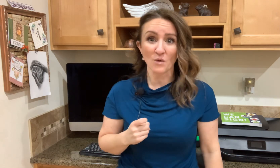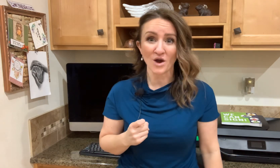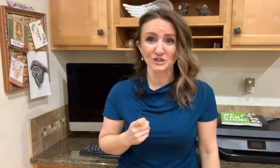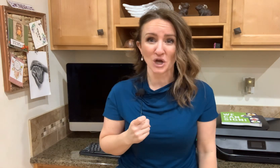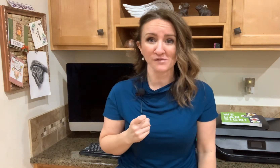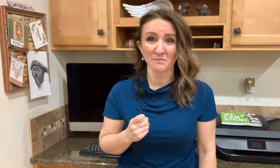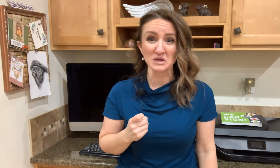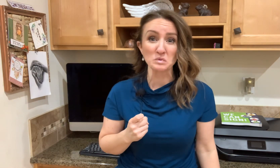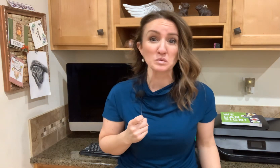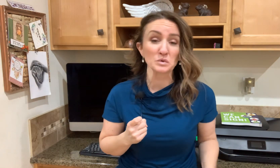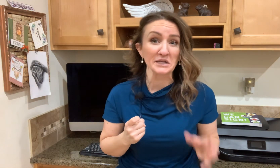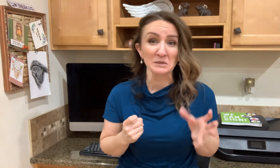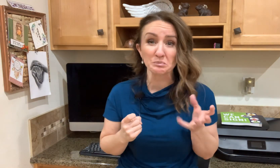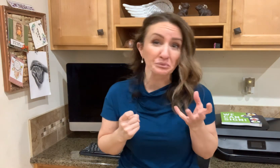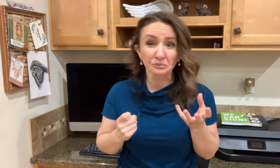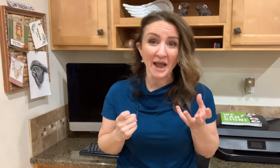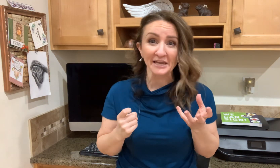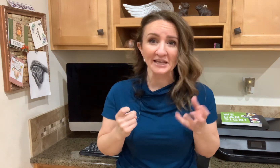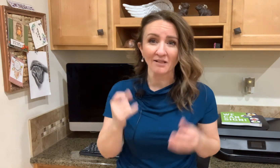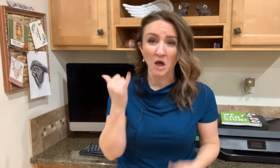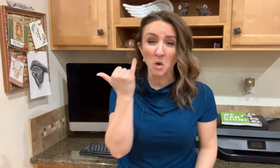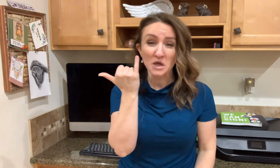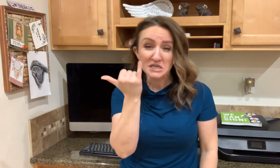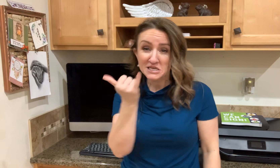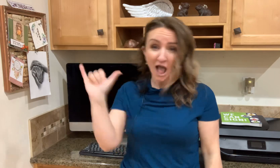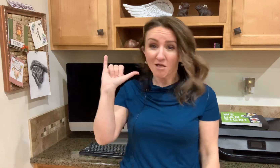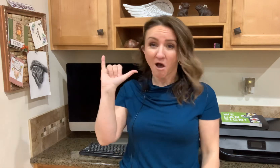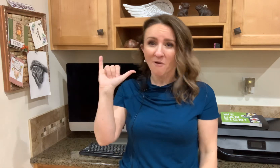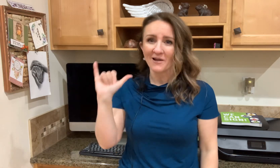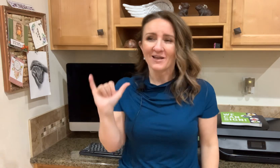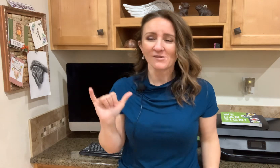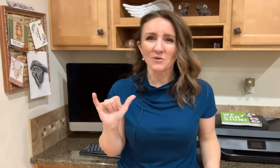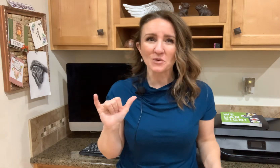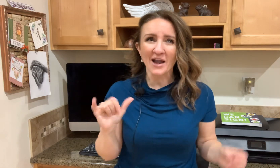I want to show something as really bright yellow... yellow. So when you want to